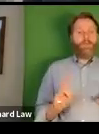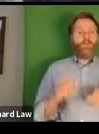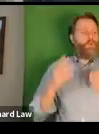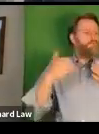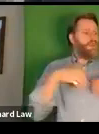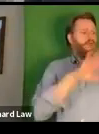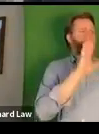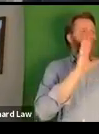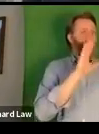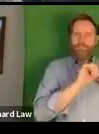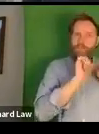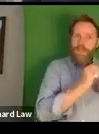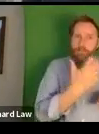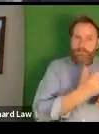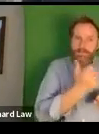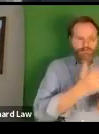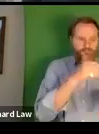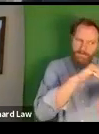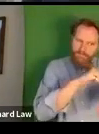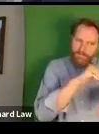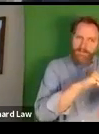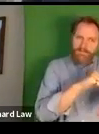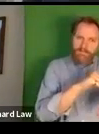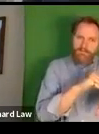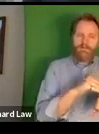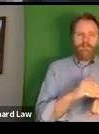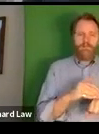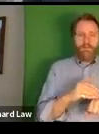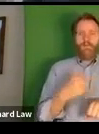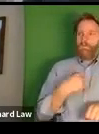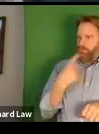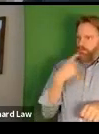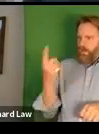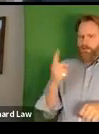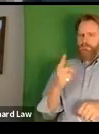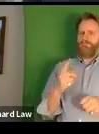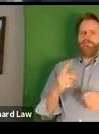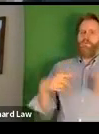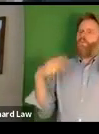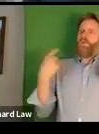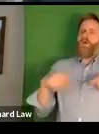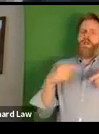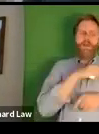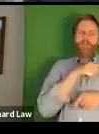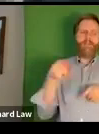we're arguing that nobody can be worse off by any change that all of our